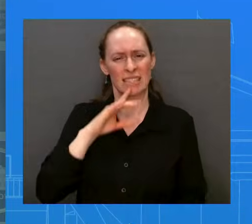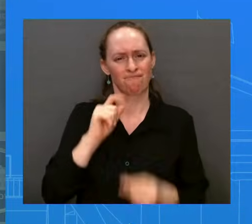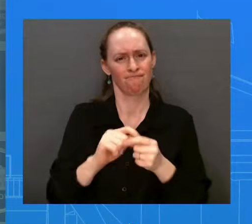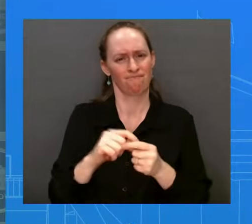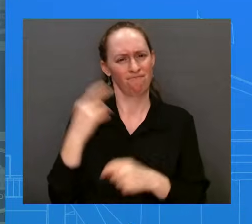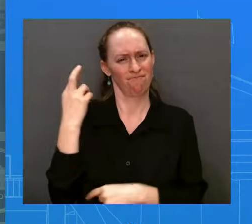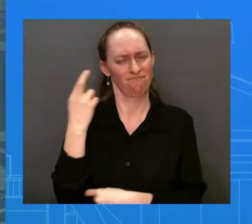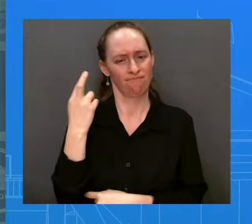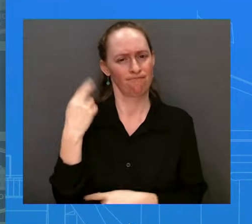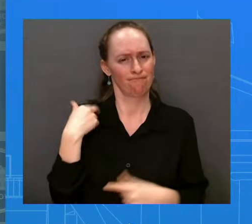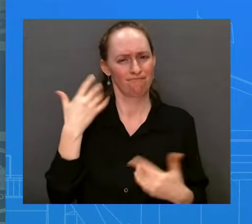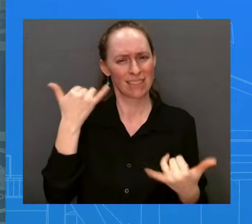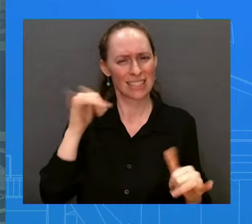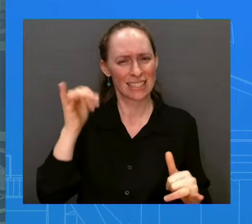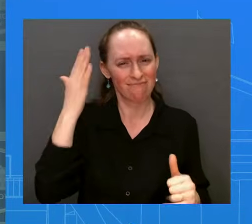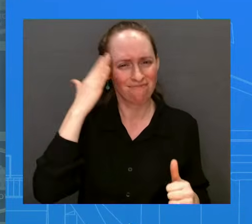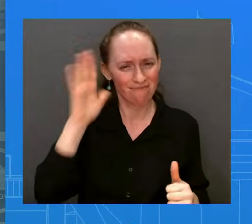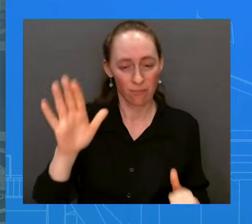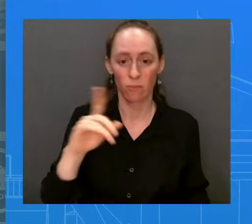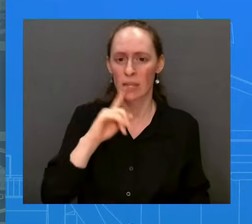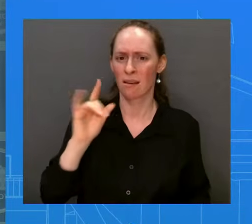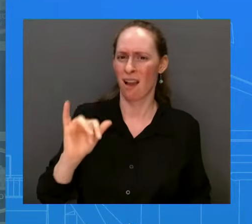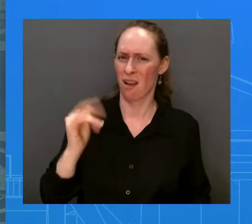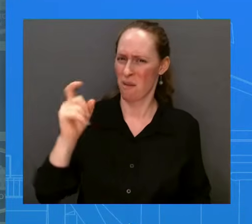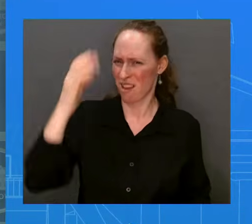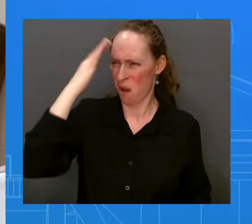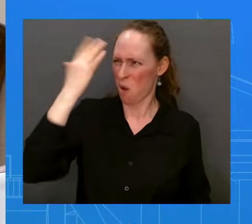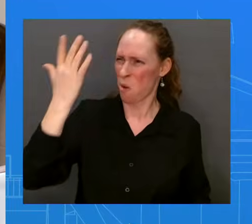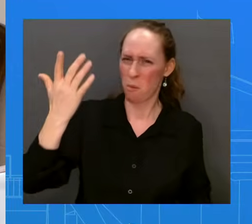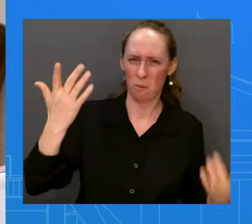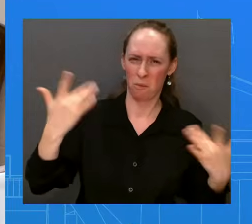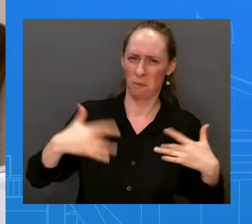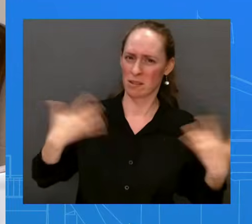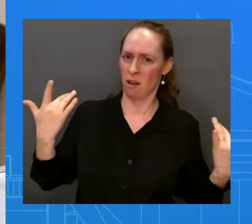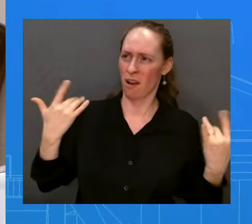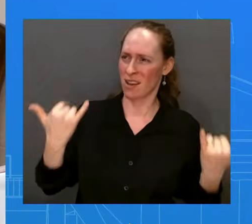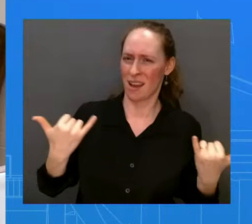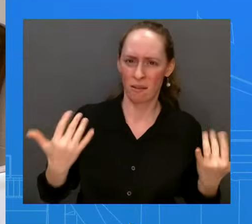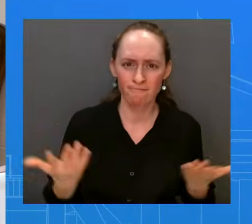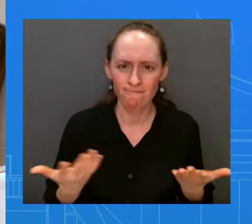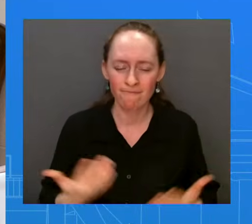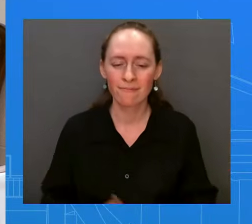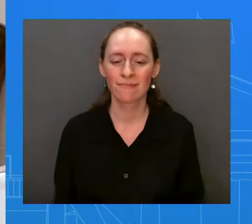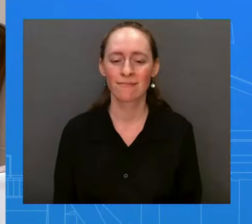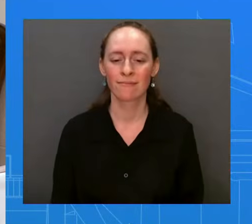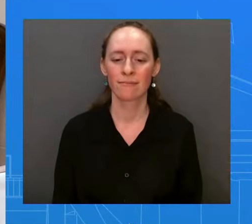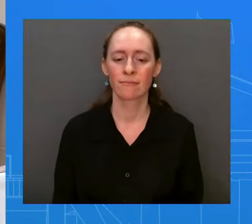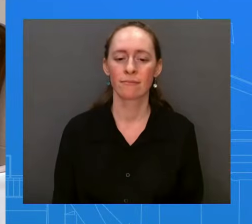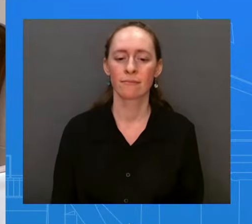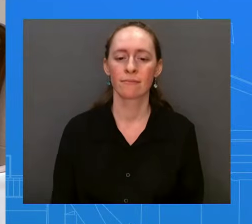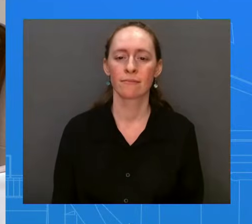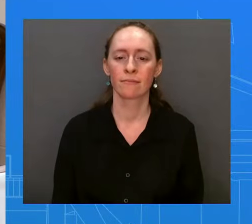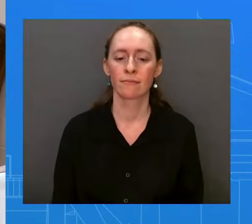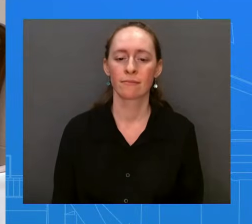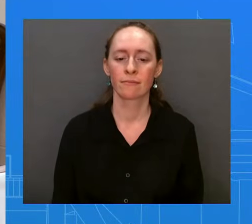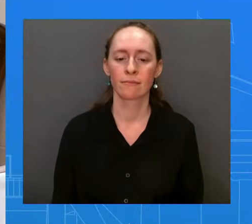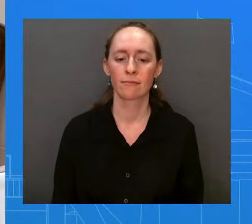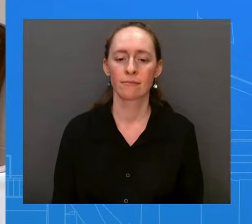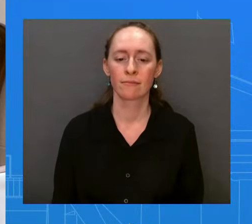And that's why the President wants this interagency effort to take a look. The Press: And what kind of intelligence might be happening in terms of the diplomacy that's going on